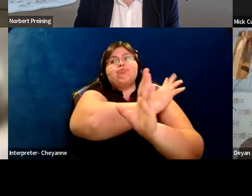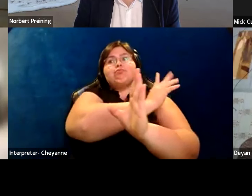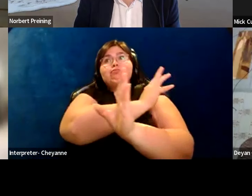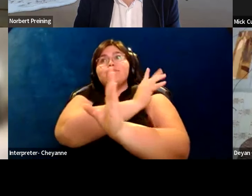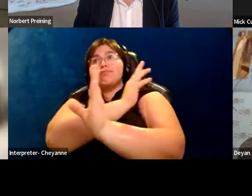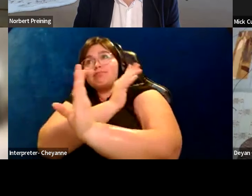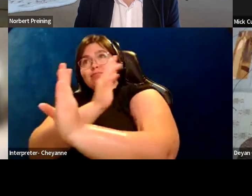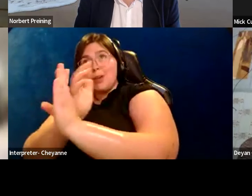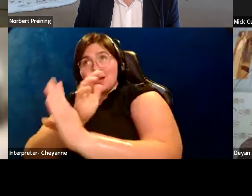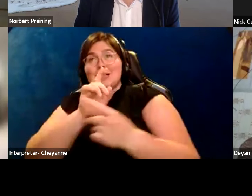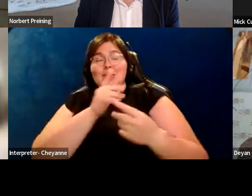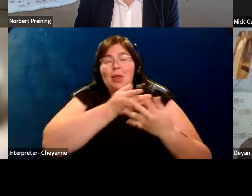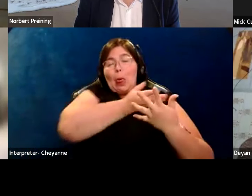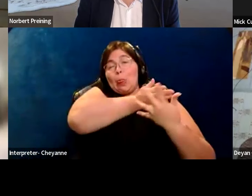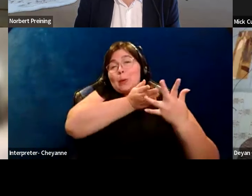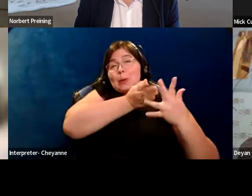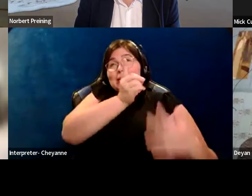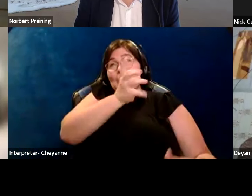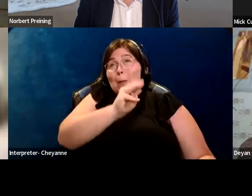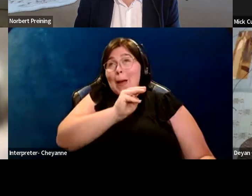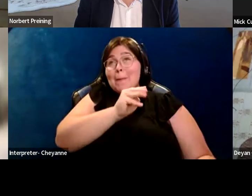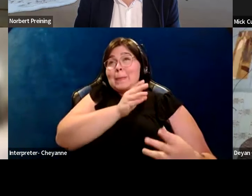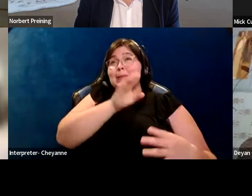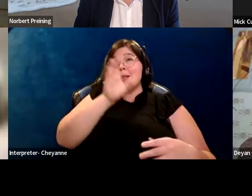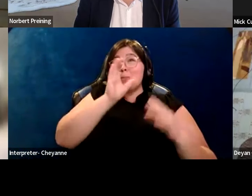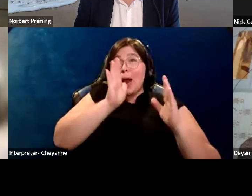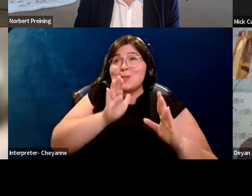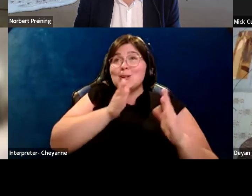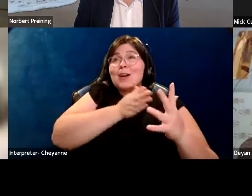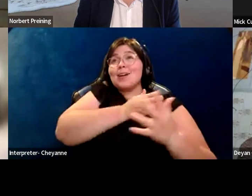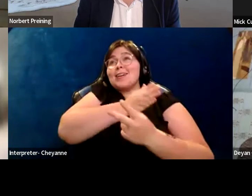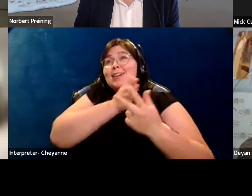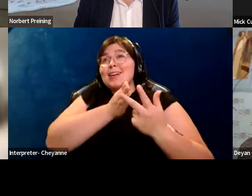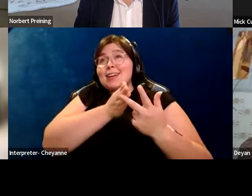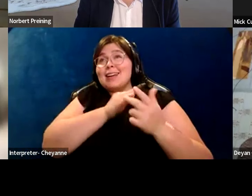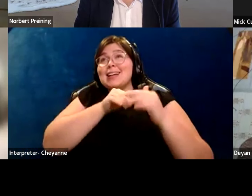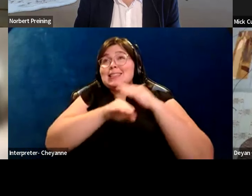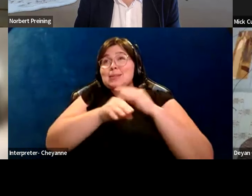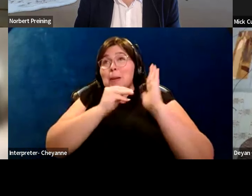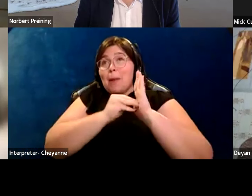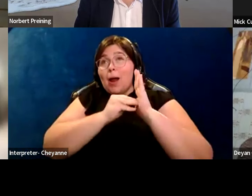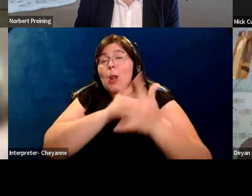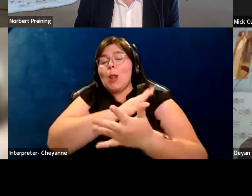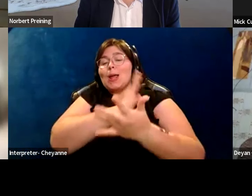object model in the browser, then to an accessibility model, then to an accessibility API, and then